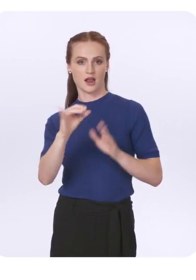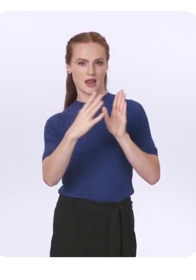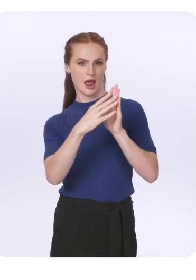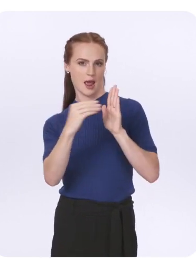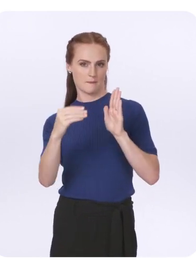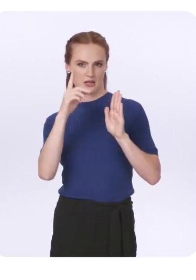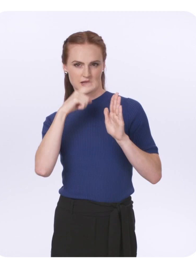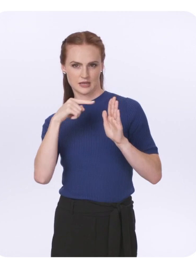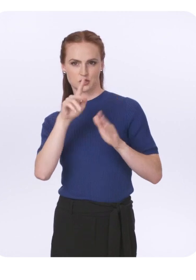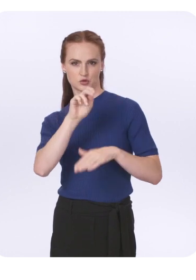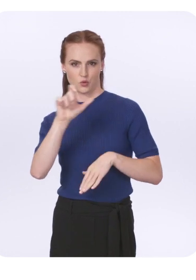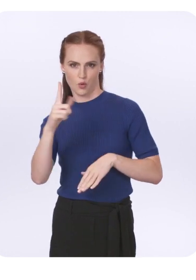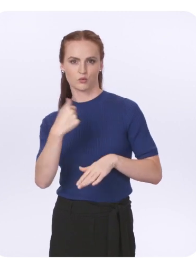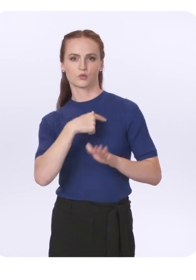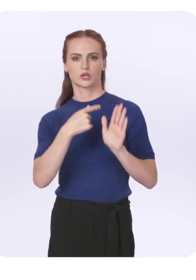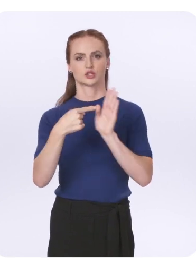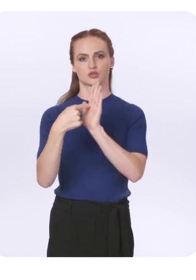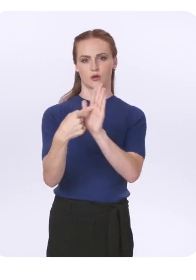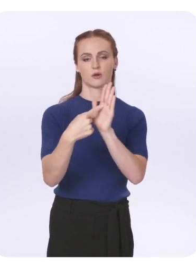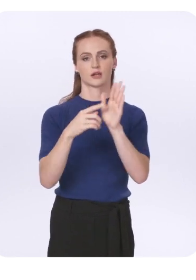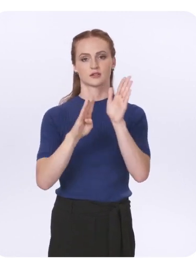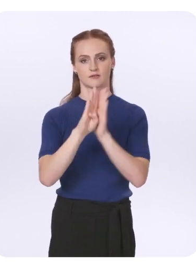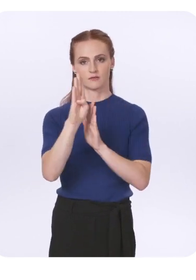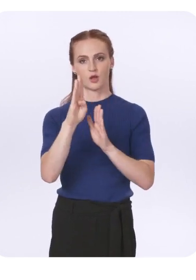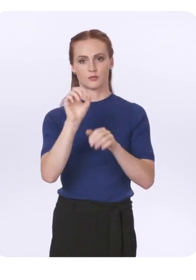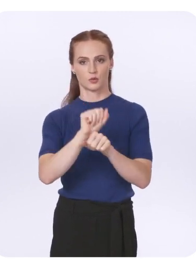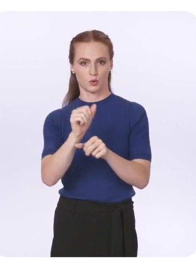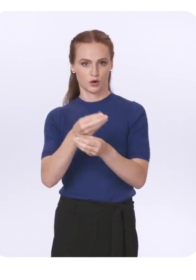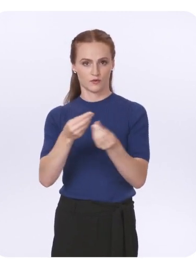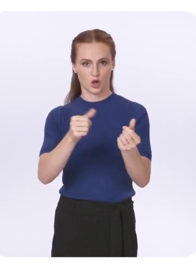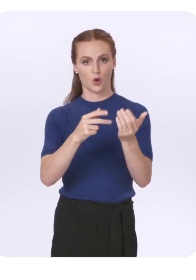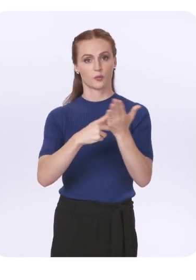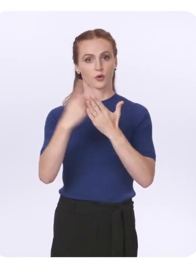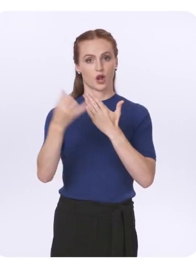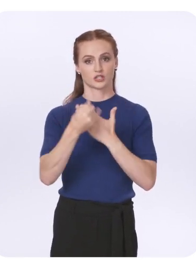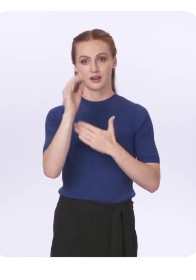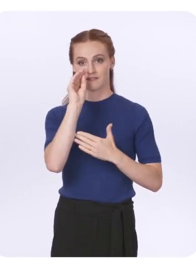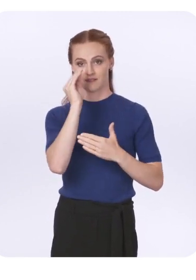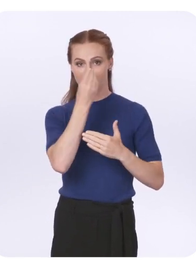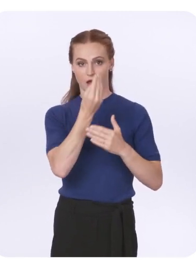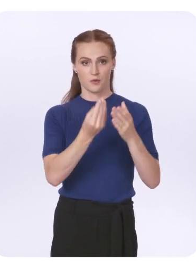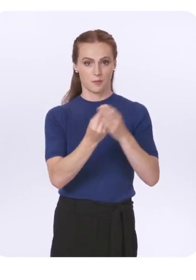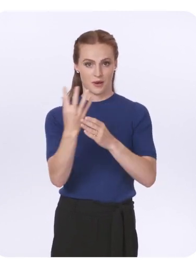Today, I'm excited to officially introduce the immersive web emulator.